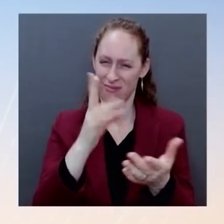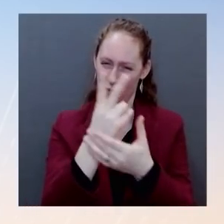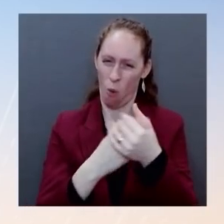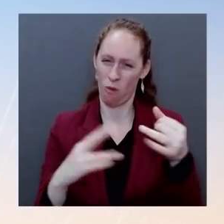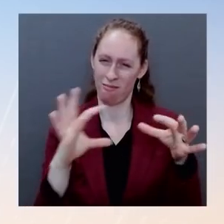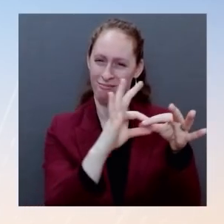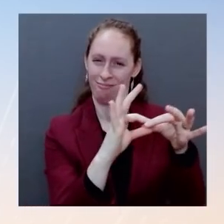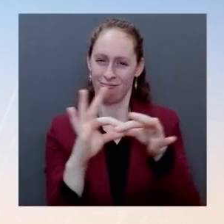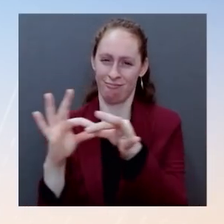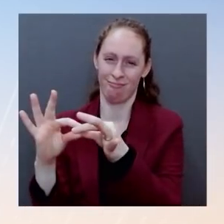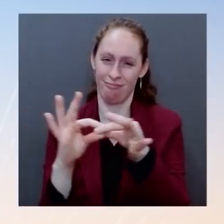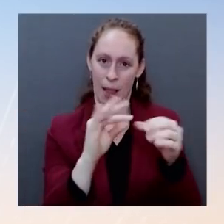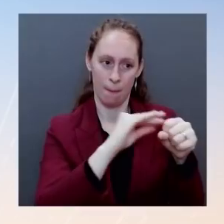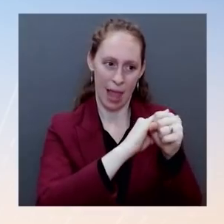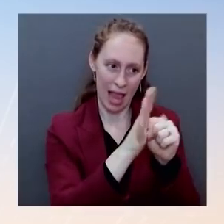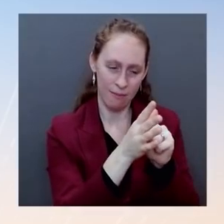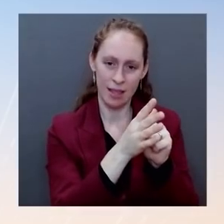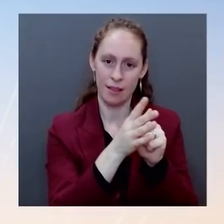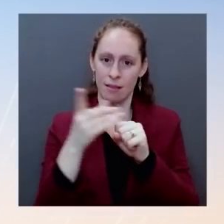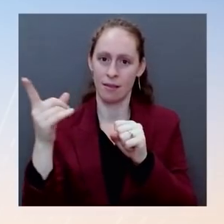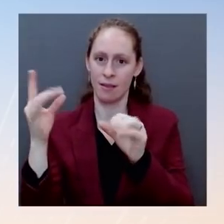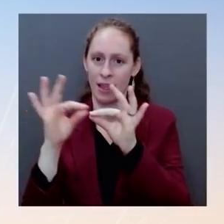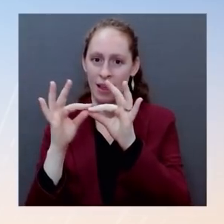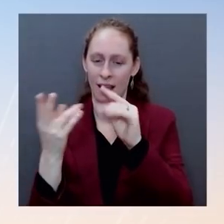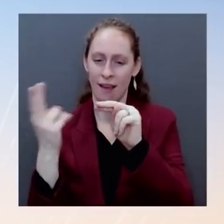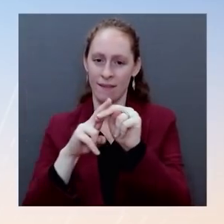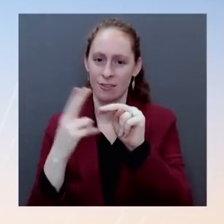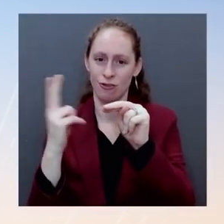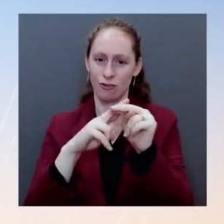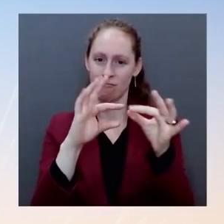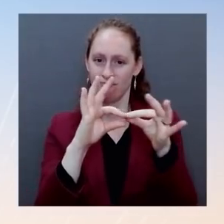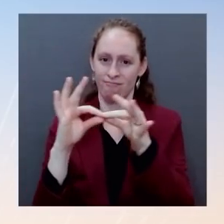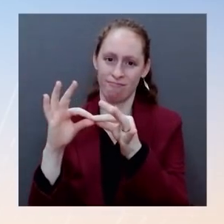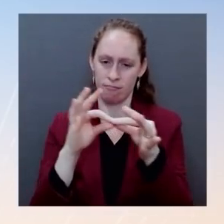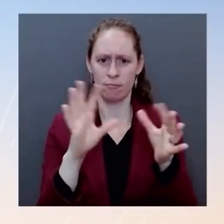for the last year and a half, to the first question: